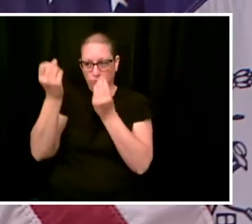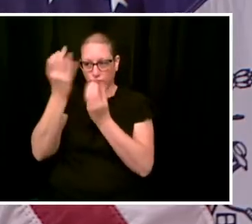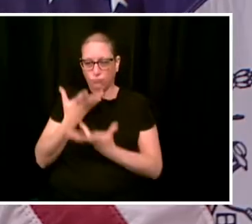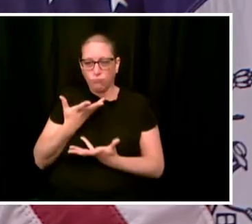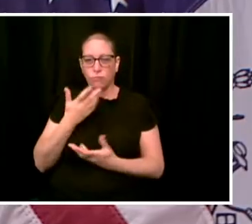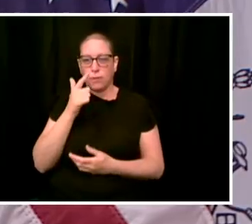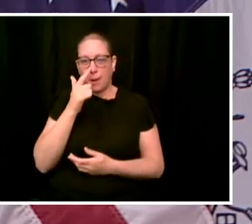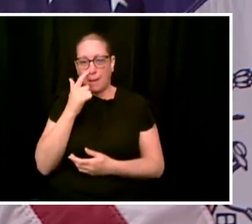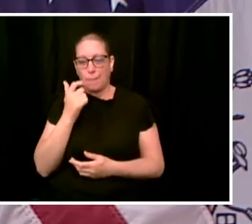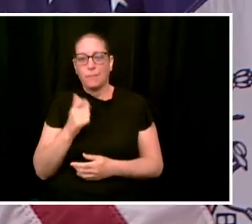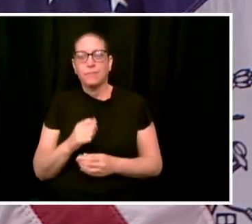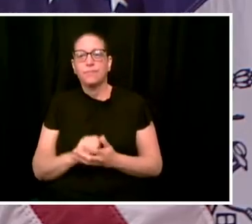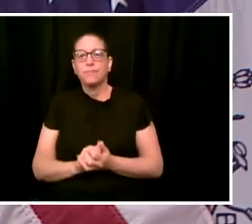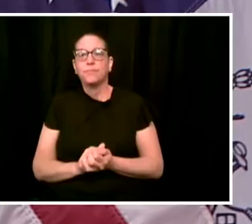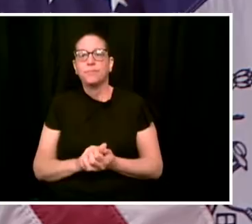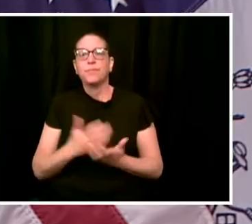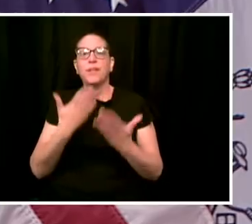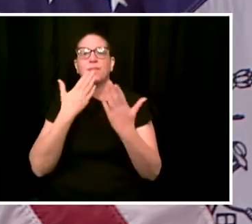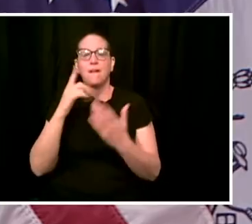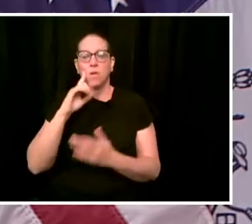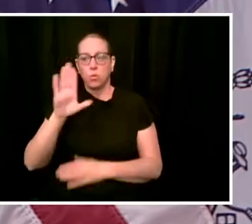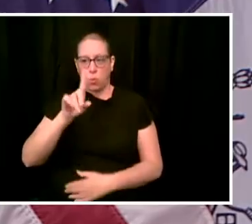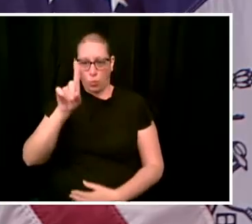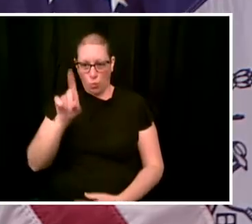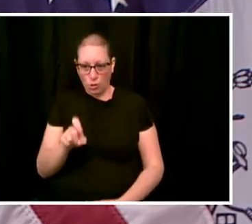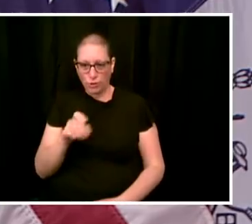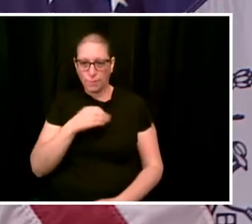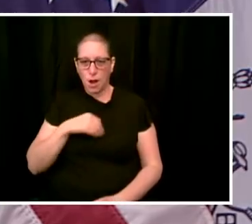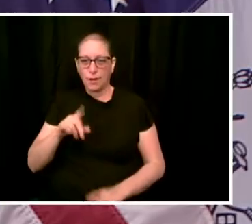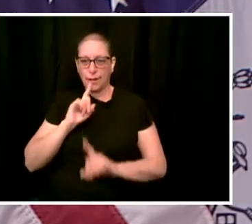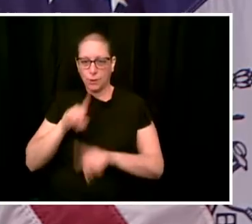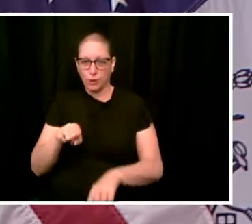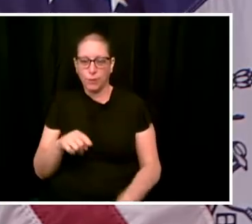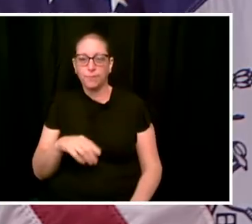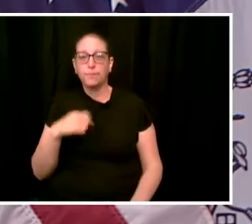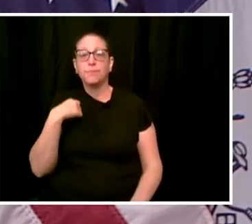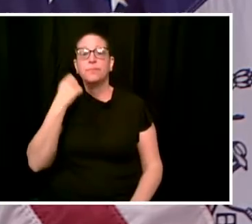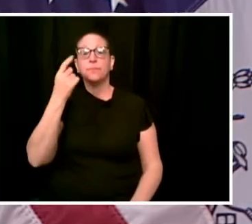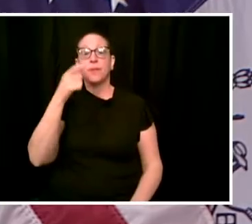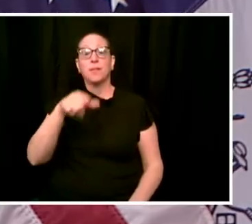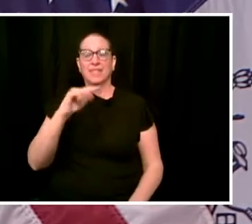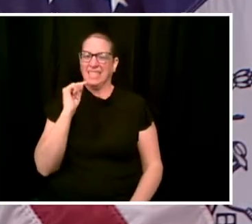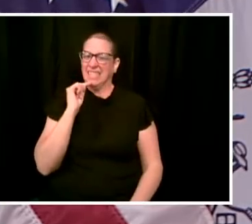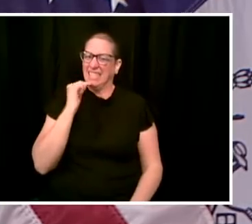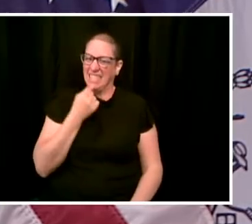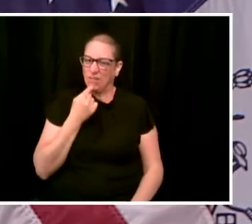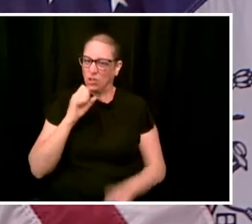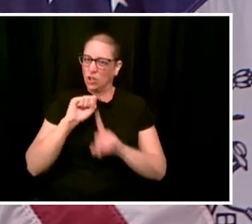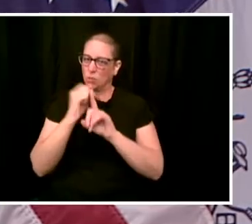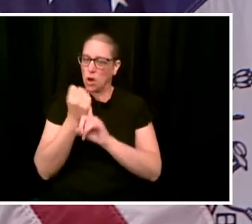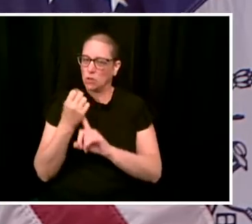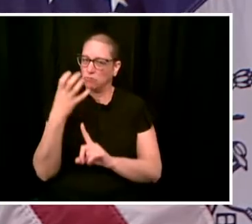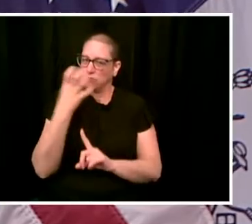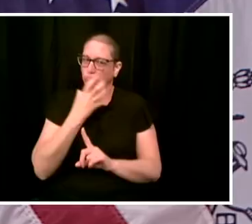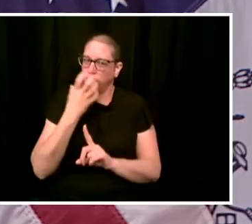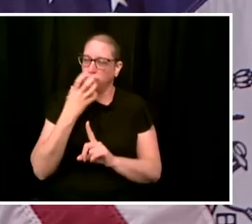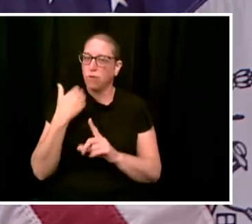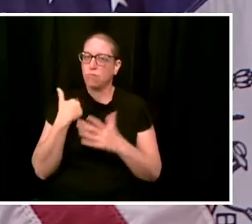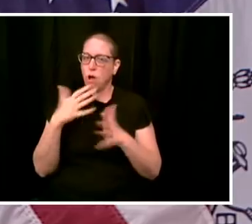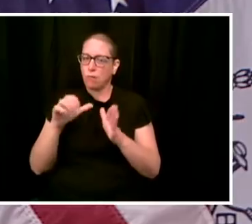INFORMATOIN? PZ. WE ARE NCOCERNED A ABOUT THIS SITUA EE